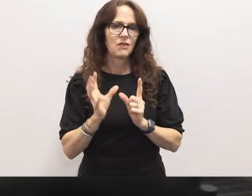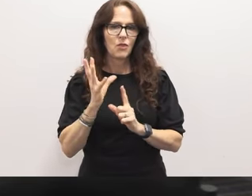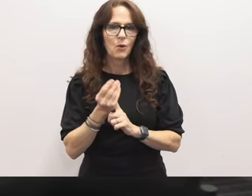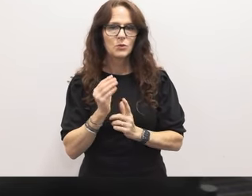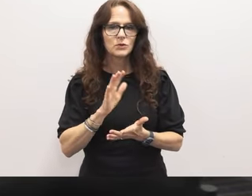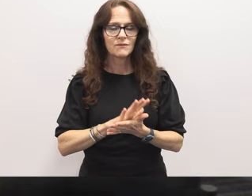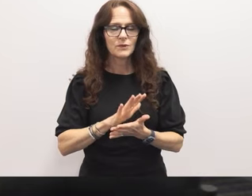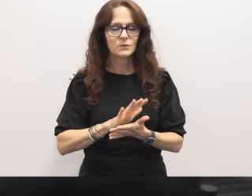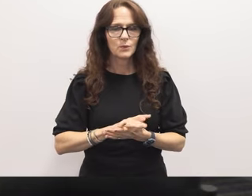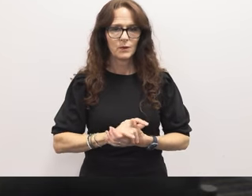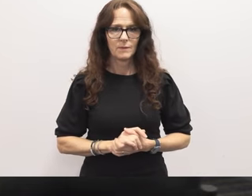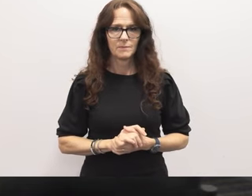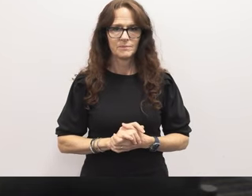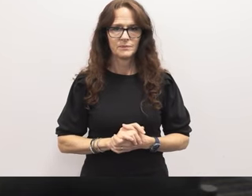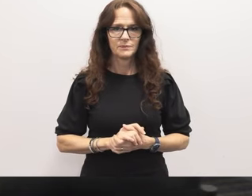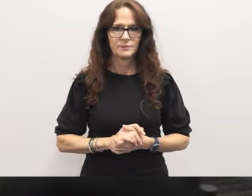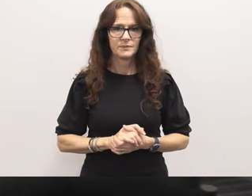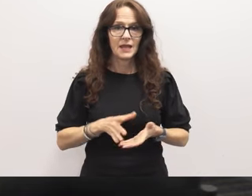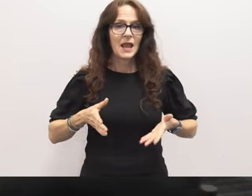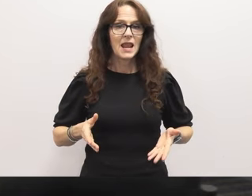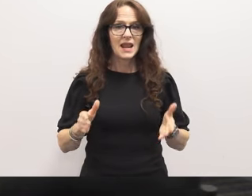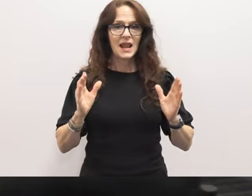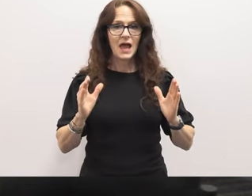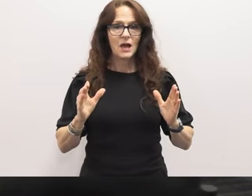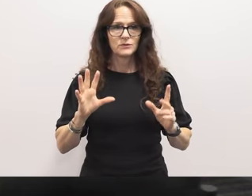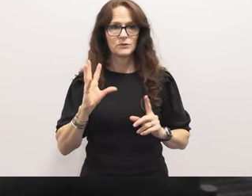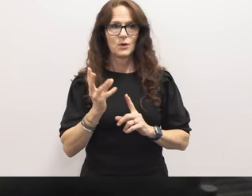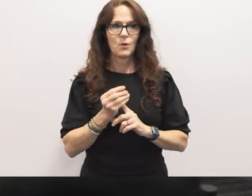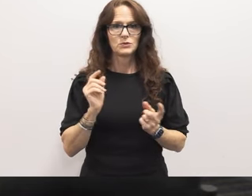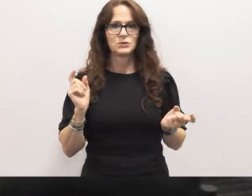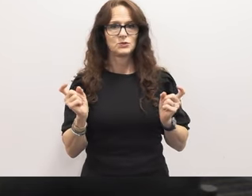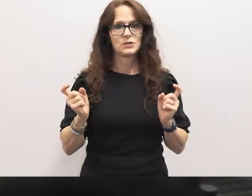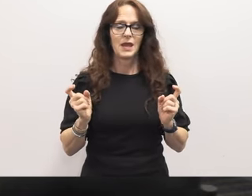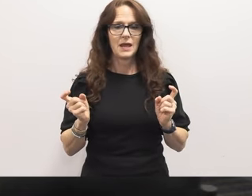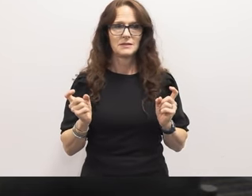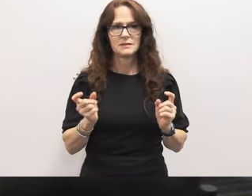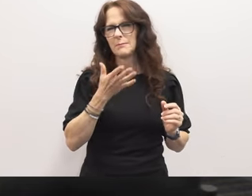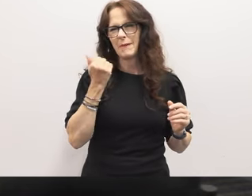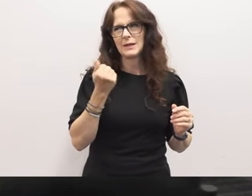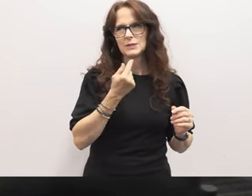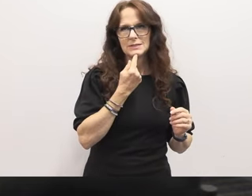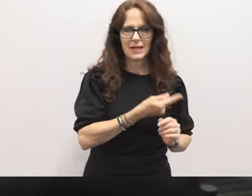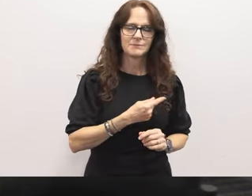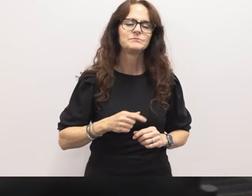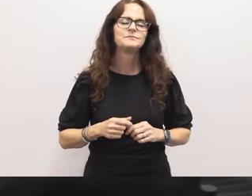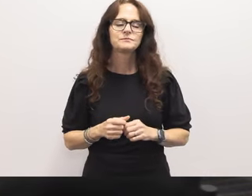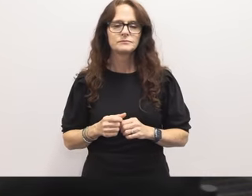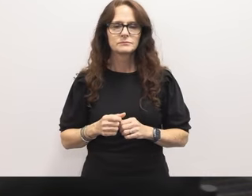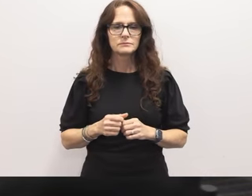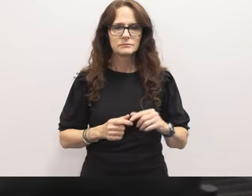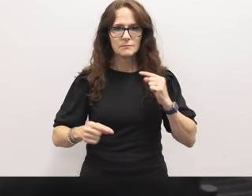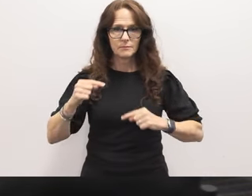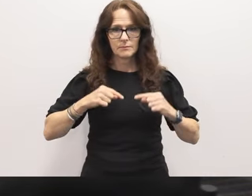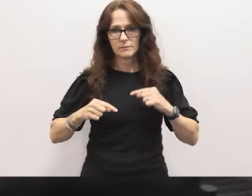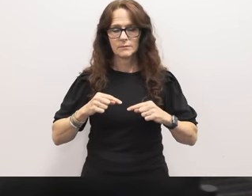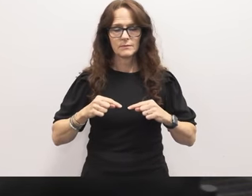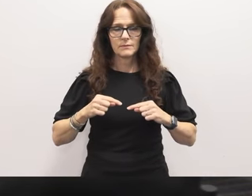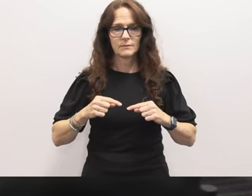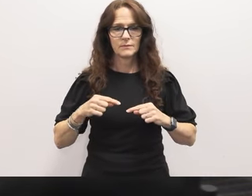or it allows the culture to change. Maybe it's a little bit better. And so going back to, you know, so we were doing